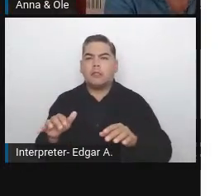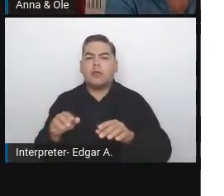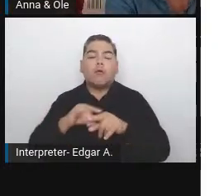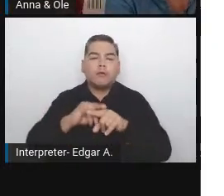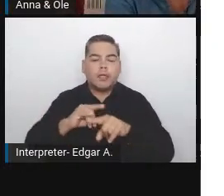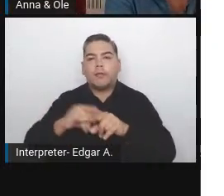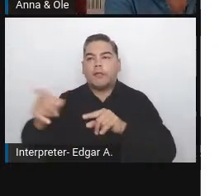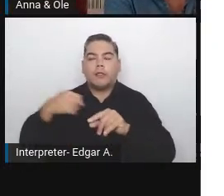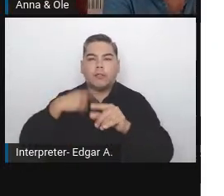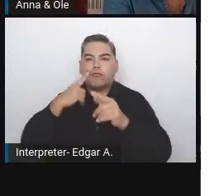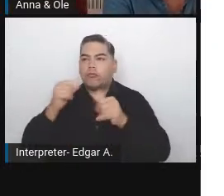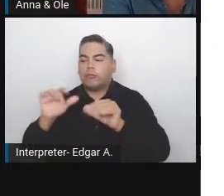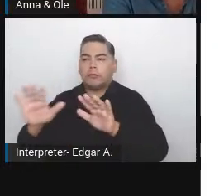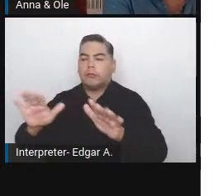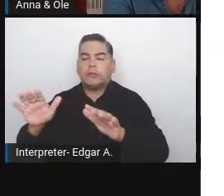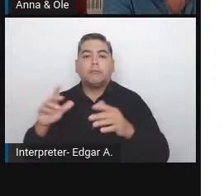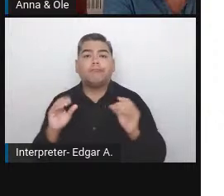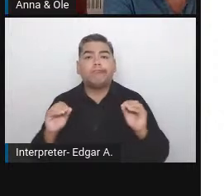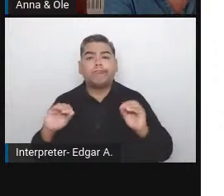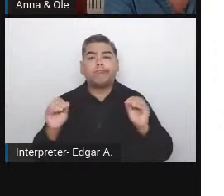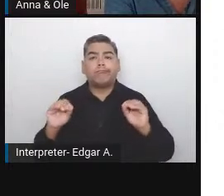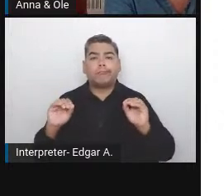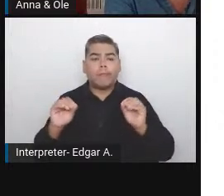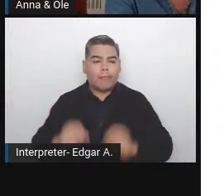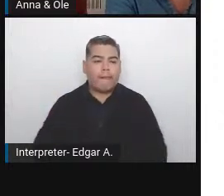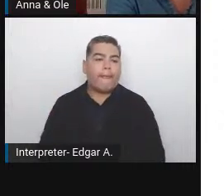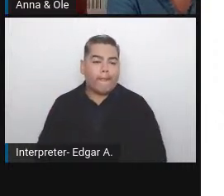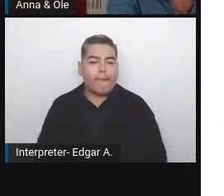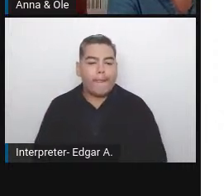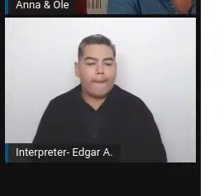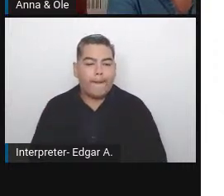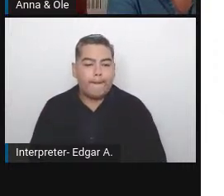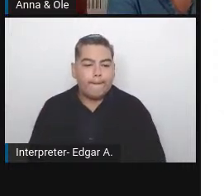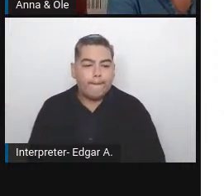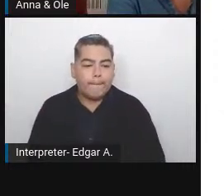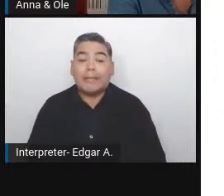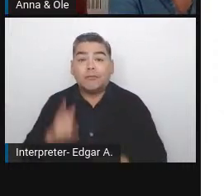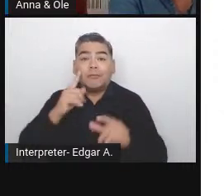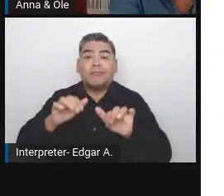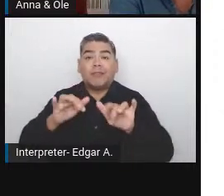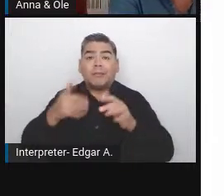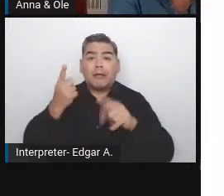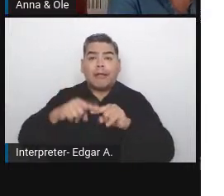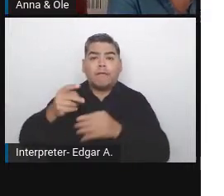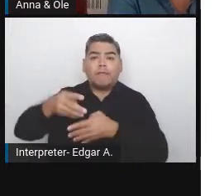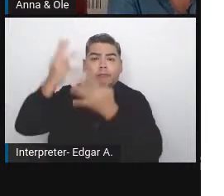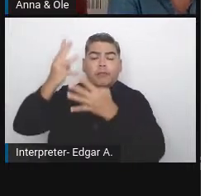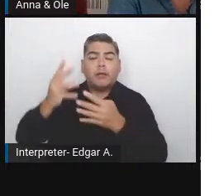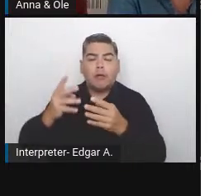testing it did not use the same vocabulary as we did. So we got back in all of the areas we started using a lot of synonyms